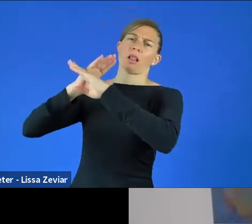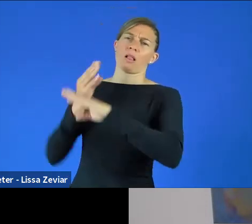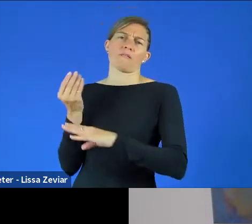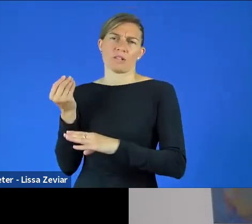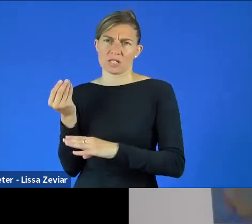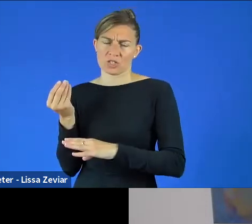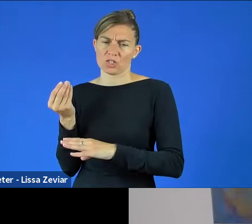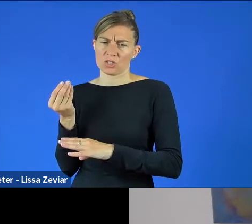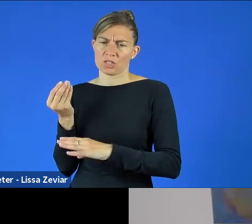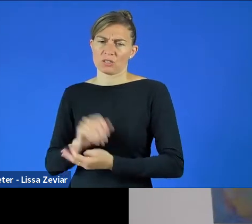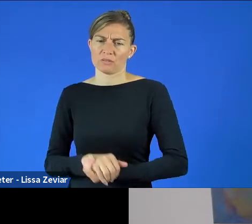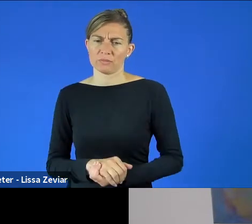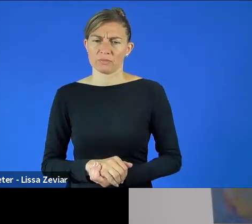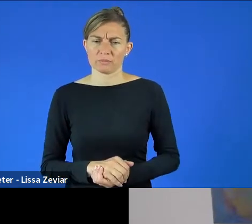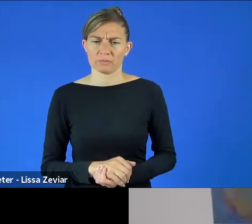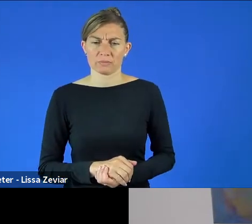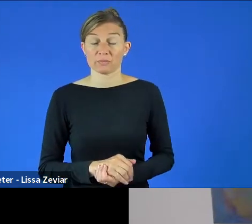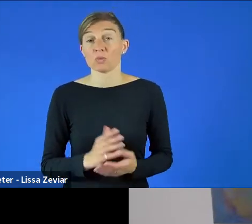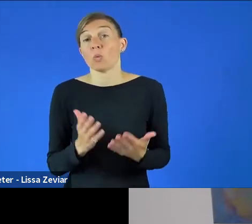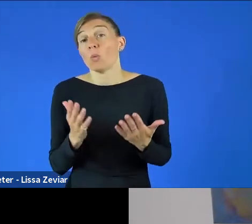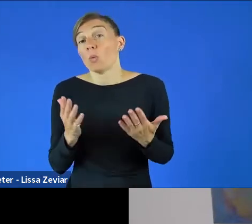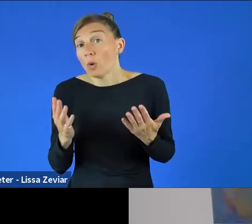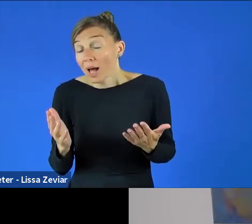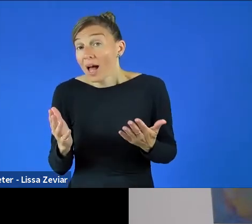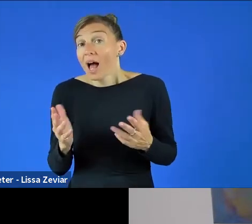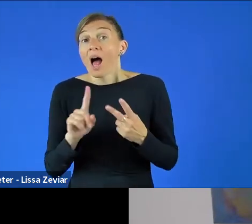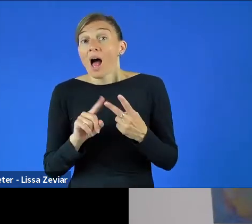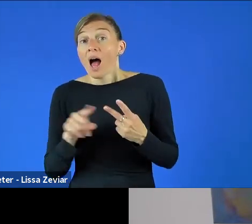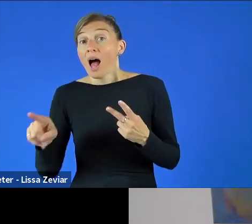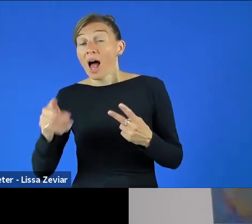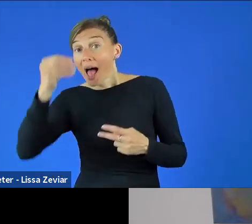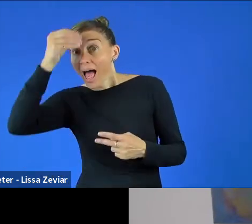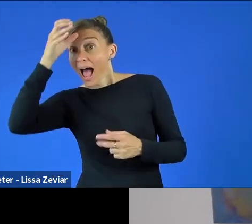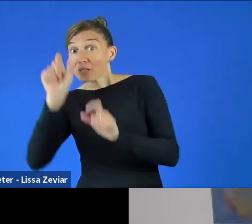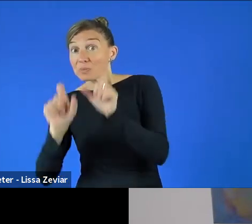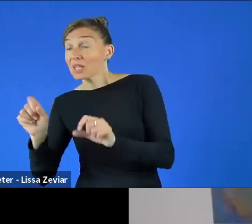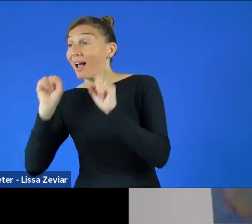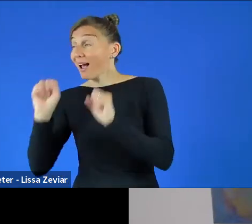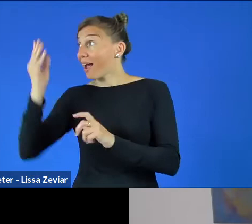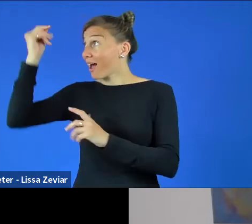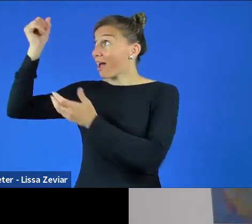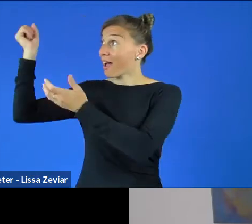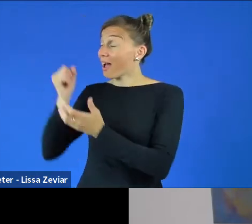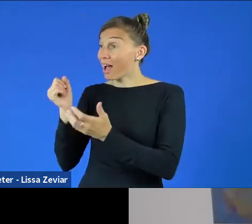If you can find additional funding for the expertise is better, otherwise, you can count on us to support you.